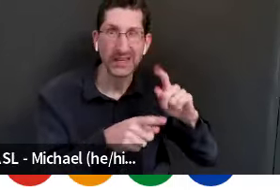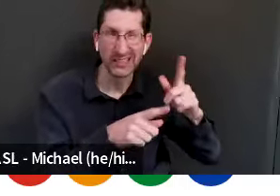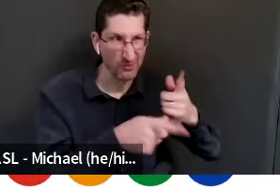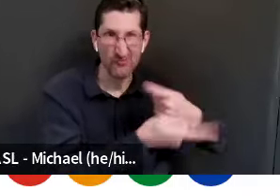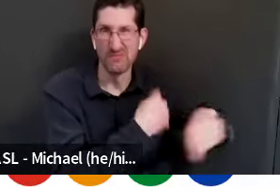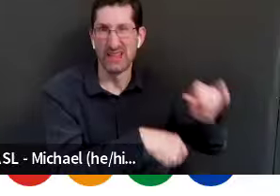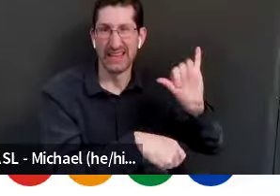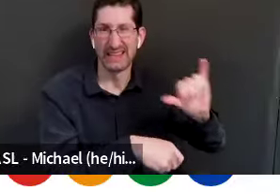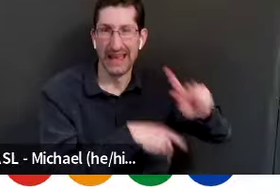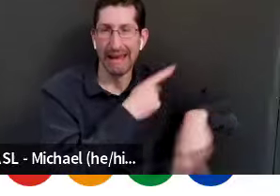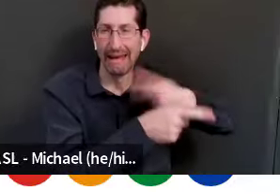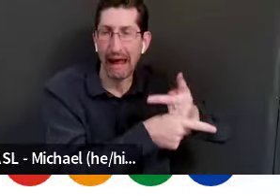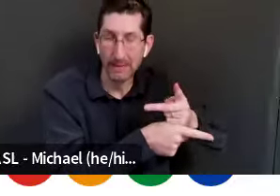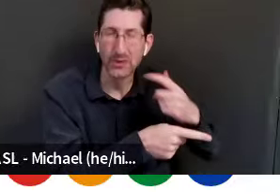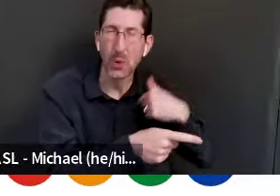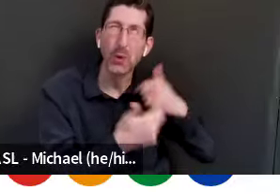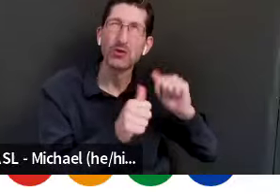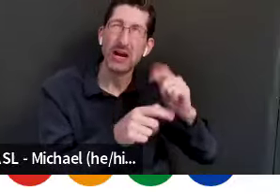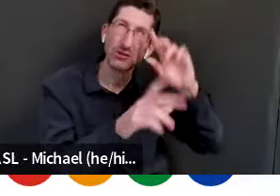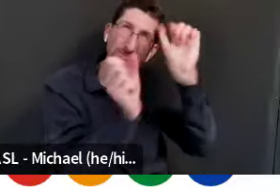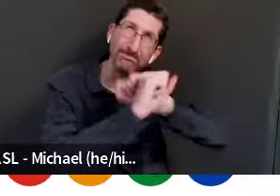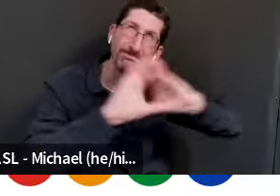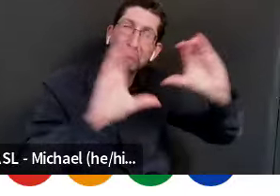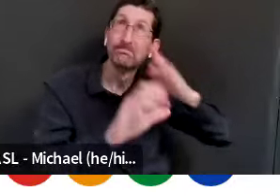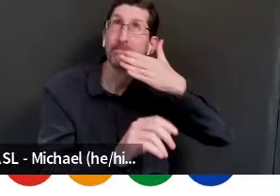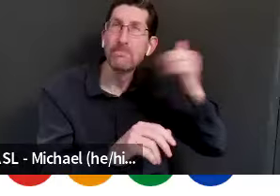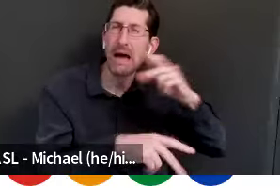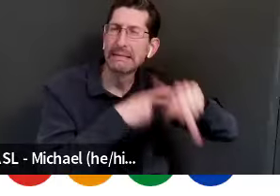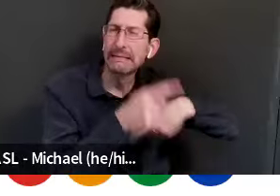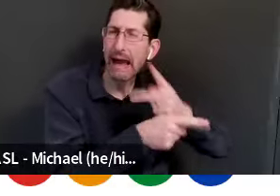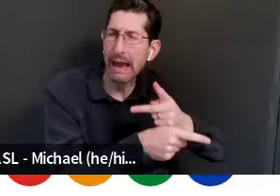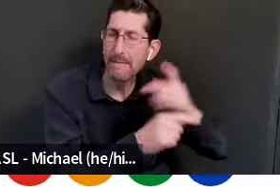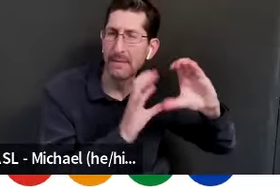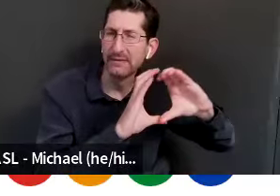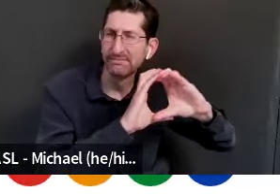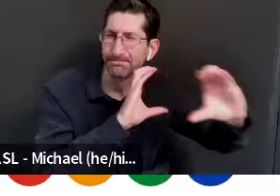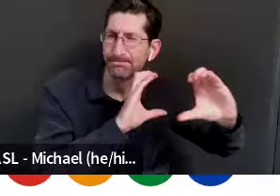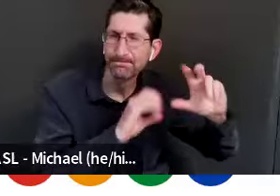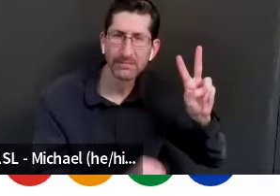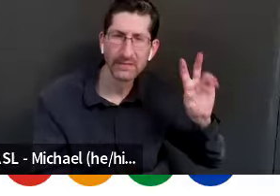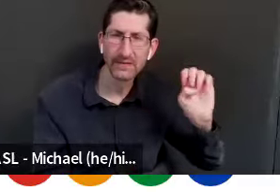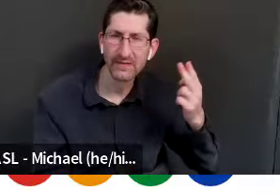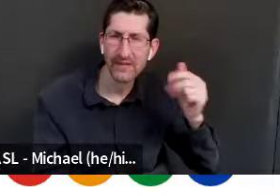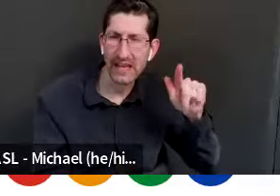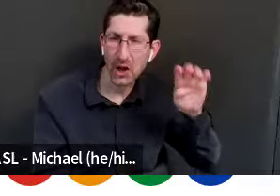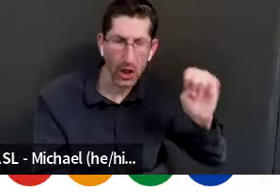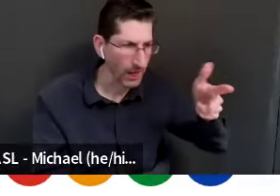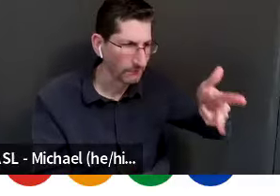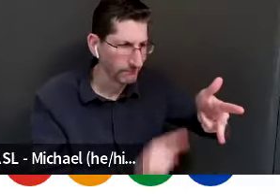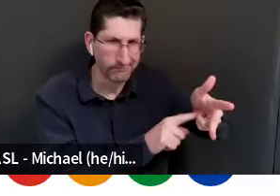WHEN IT COMES TIME TO REPLACE THEM, WE NEED A NEW VEHICLE TYPE AGAIN. TRYING TO THINK ABOUT THE FLEET AND THE VEHICLE TYPES AS A WHOLE